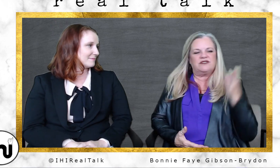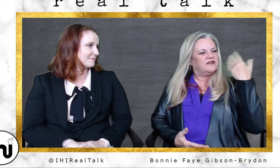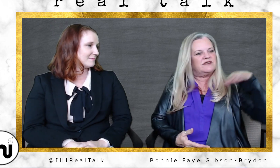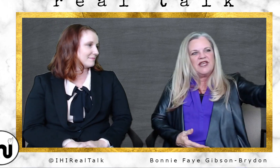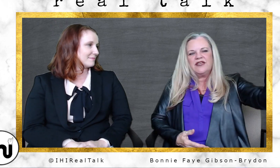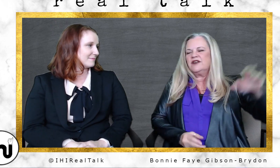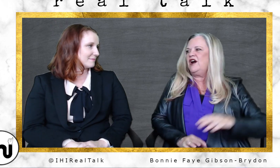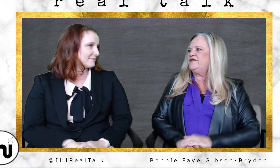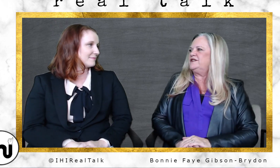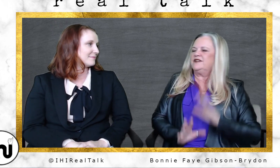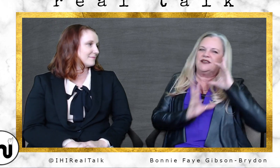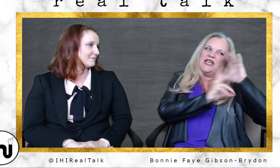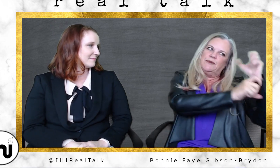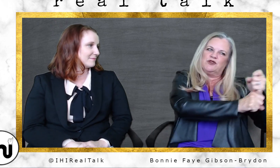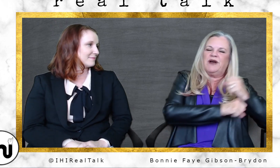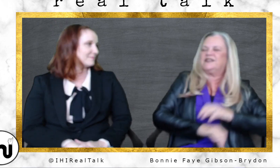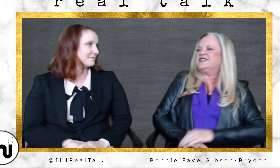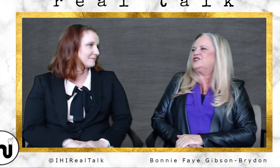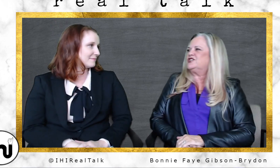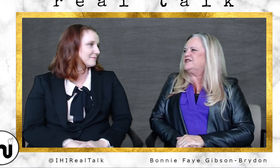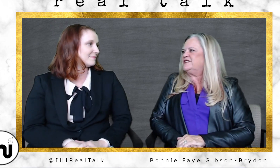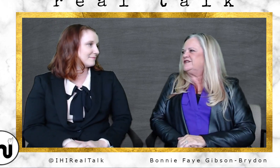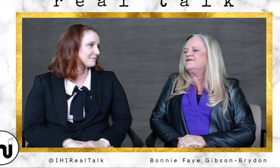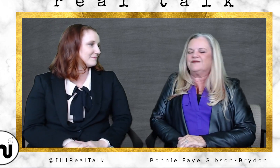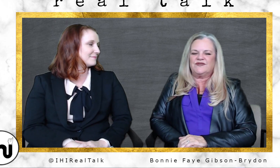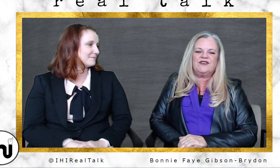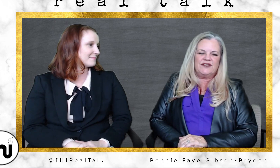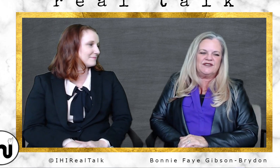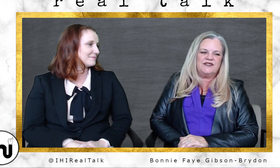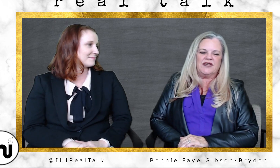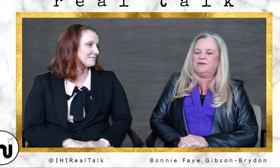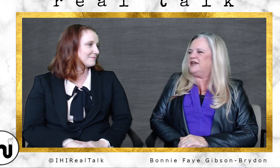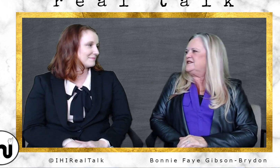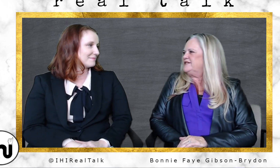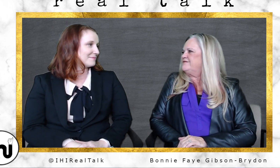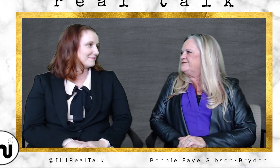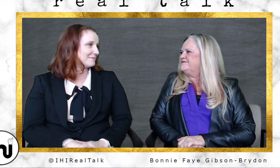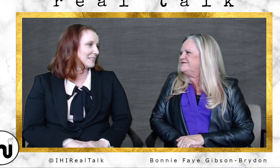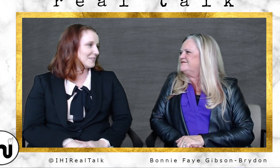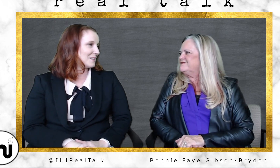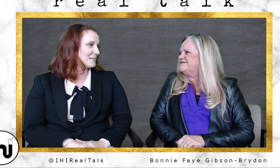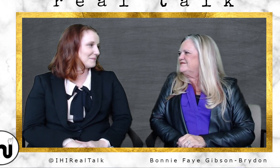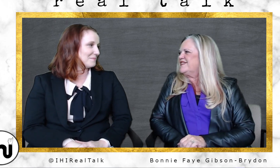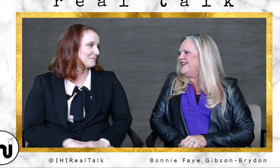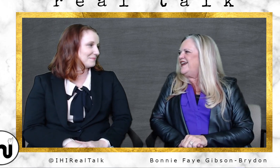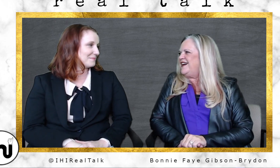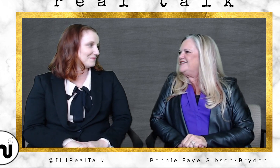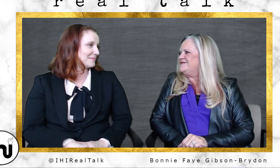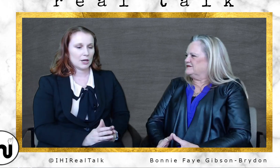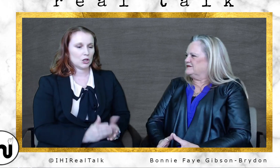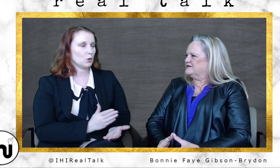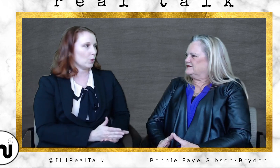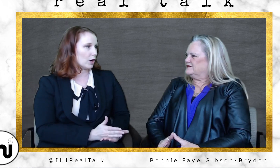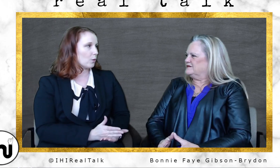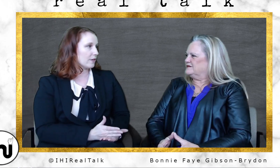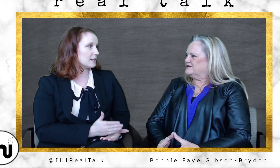taken off, and captured my attention, and done amazing. Desirée: That's awesome. Bonnie: Yeah.